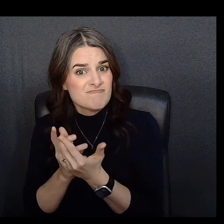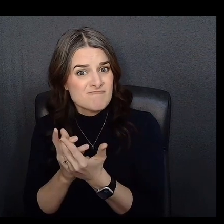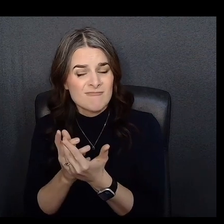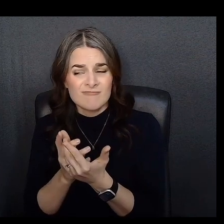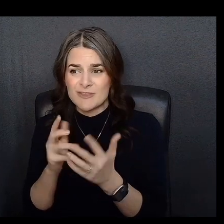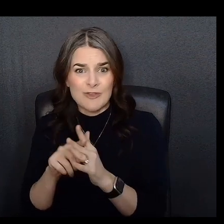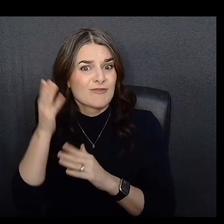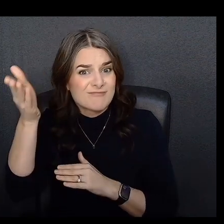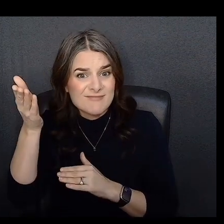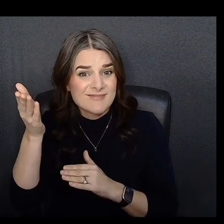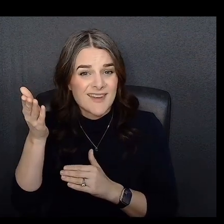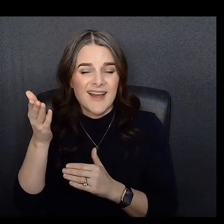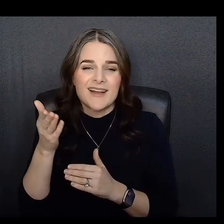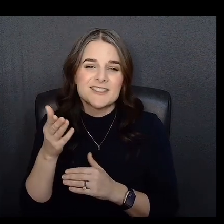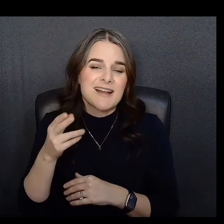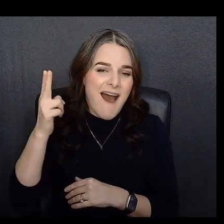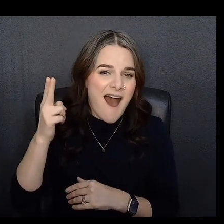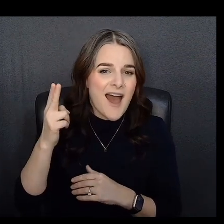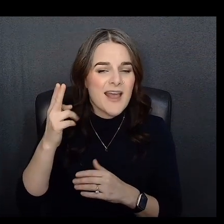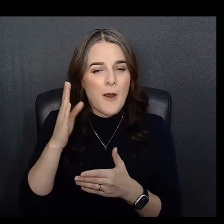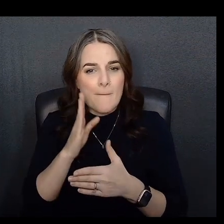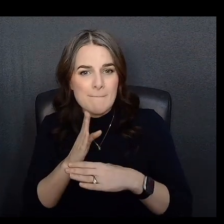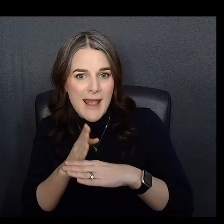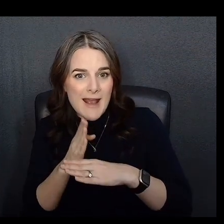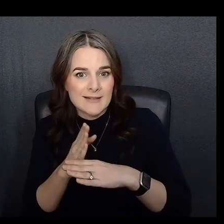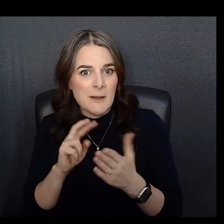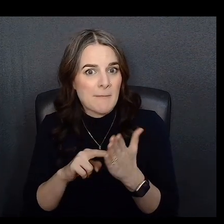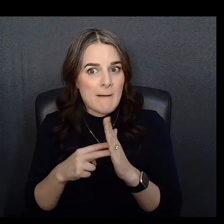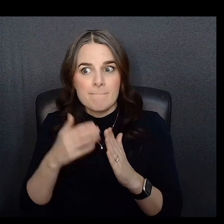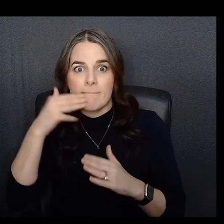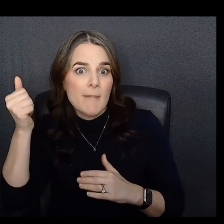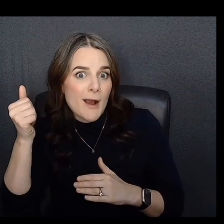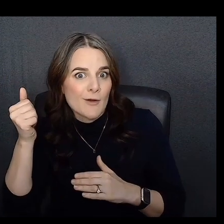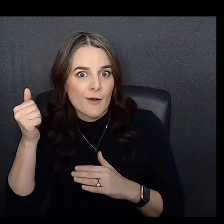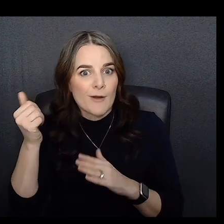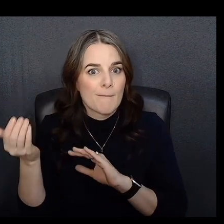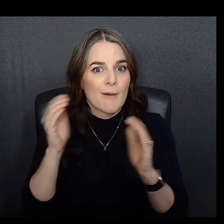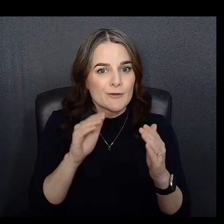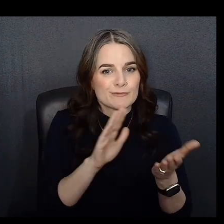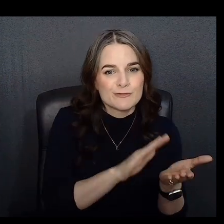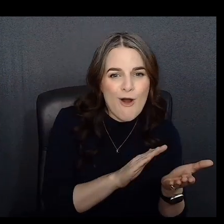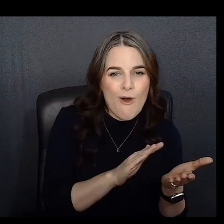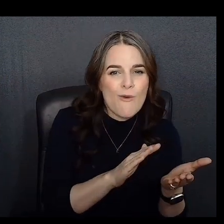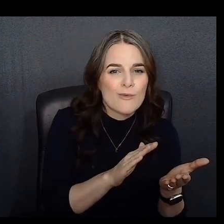than a mid or a low tech device as a solution for an individual.